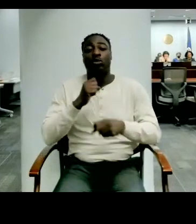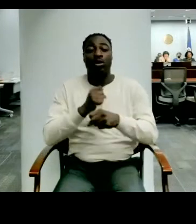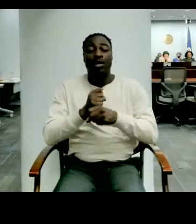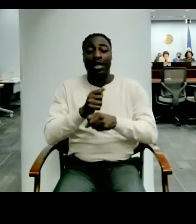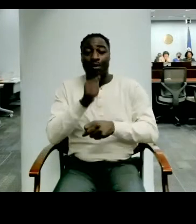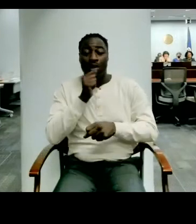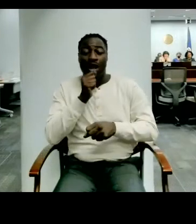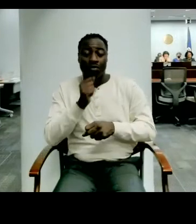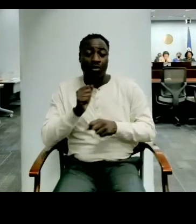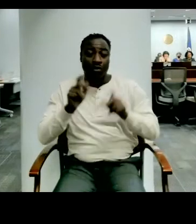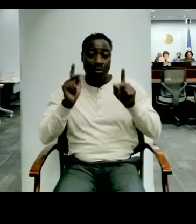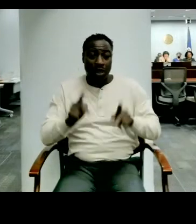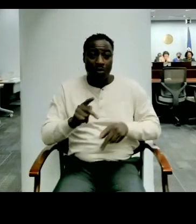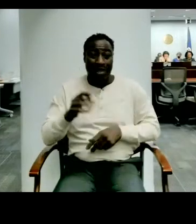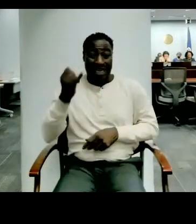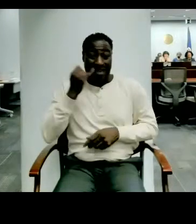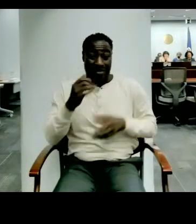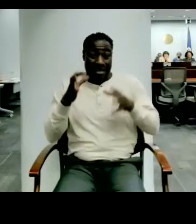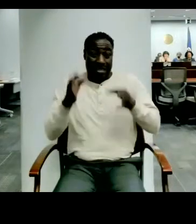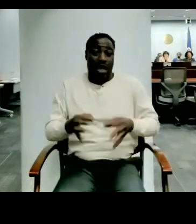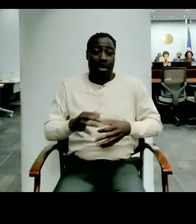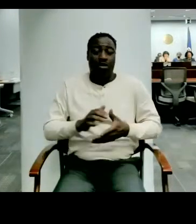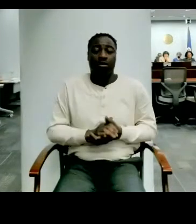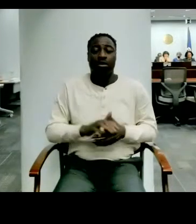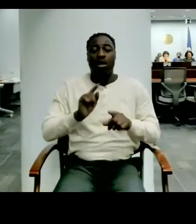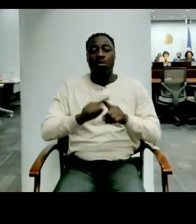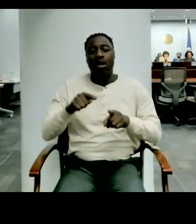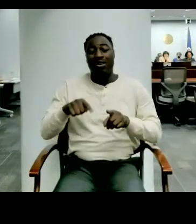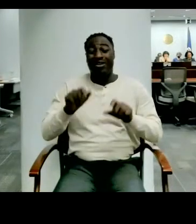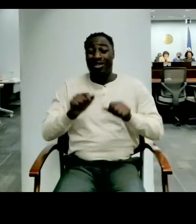of policies where they choose to use that mechanism. But this can be straightforward,